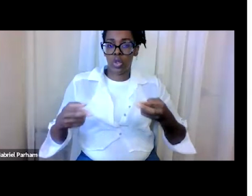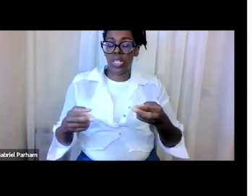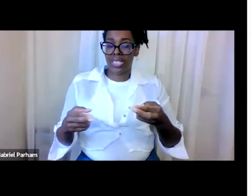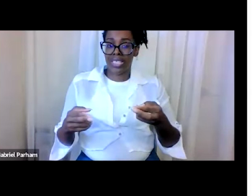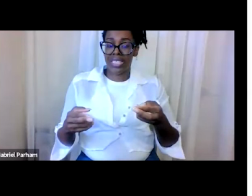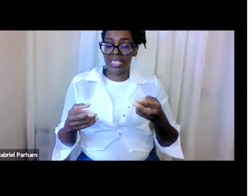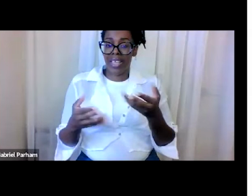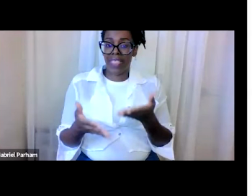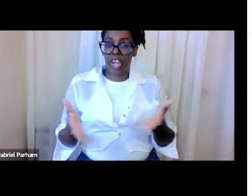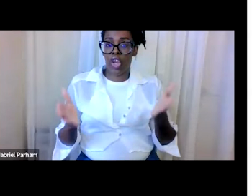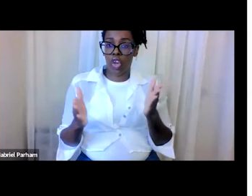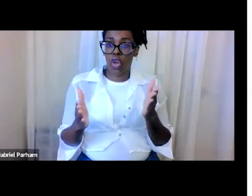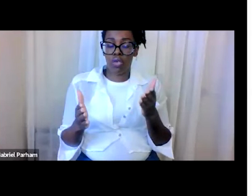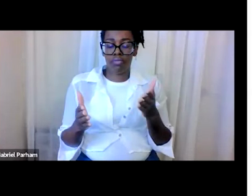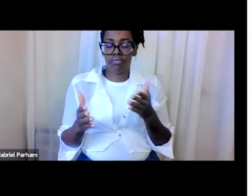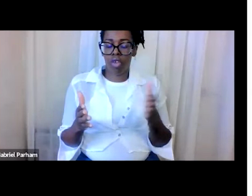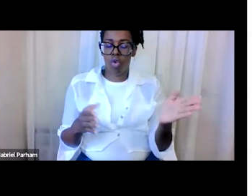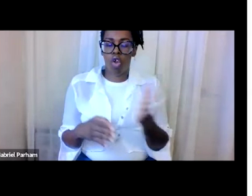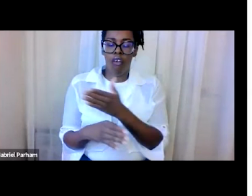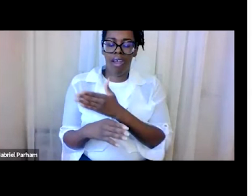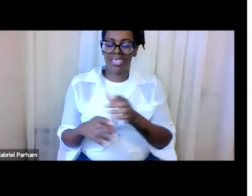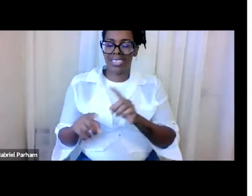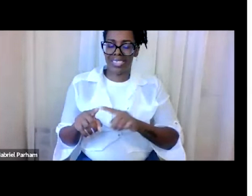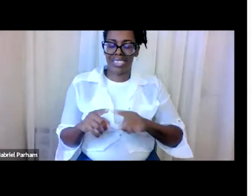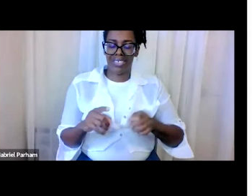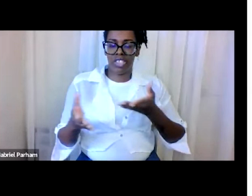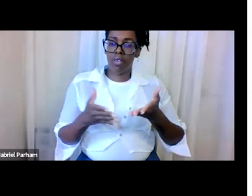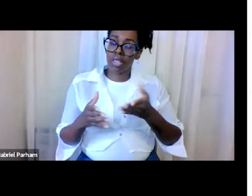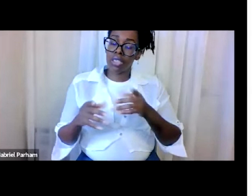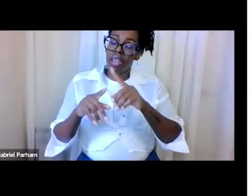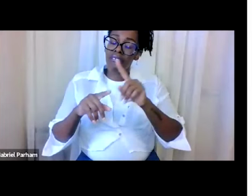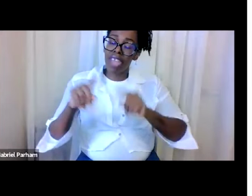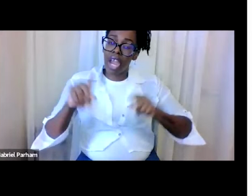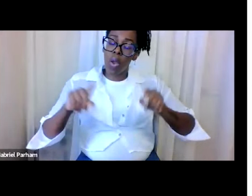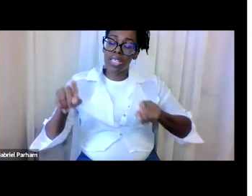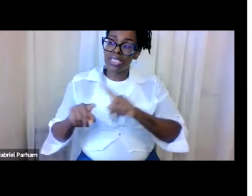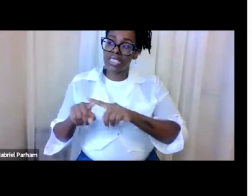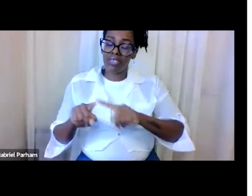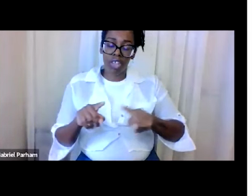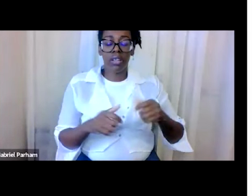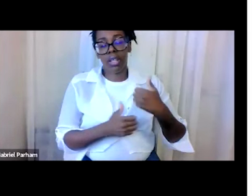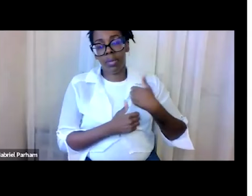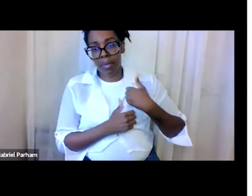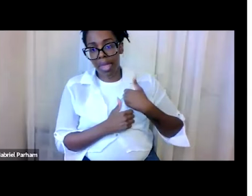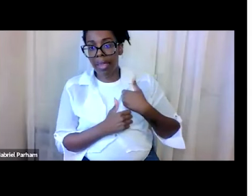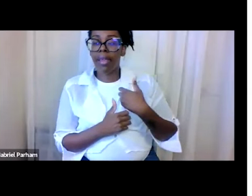kind of uniformly across the services. And these do vary from service to service, from installation to installation, command to command